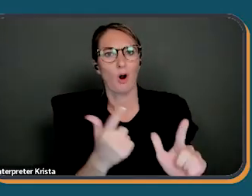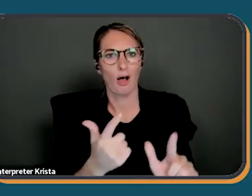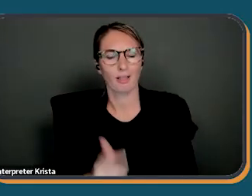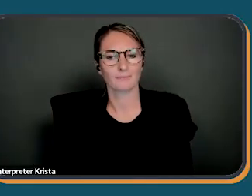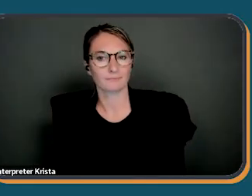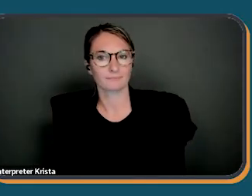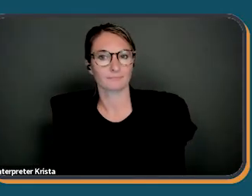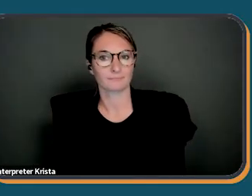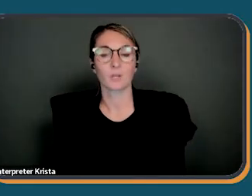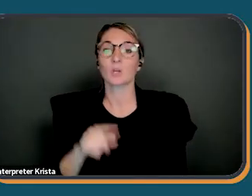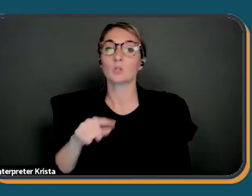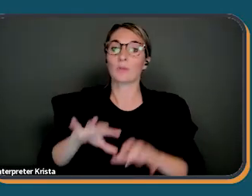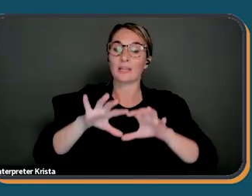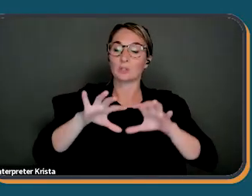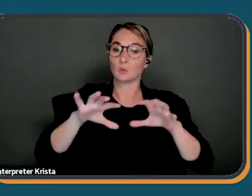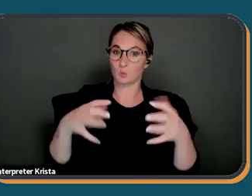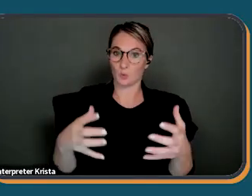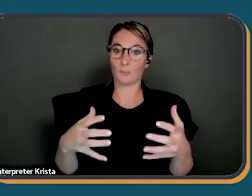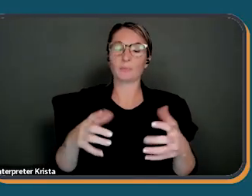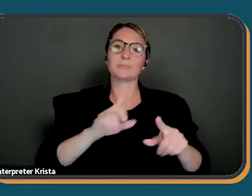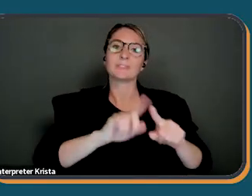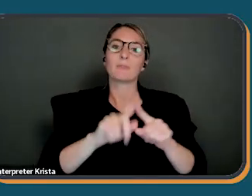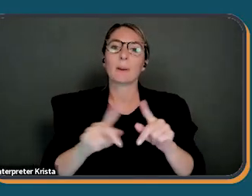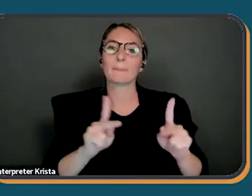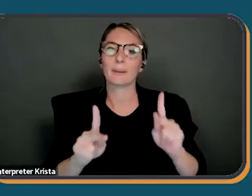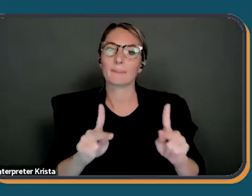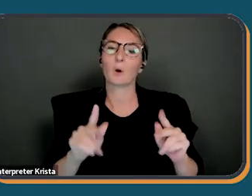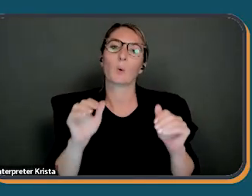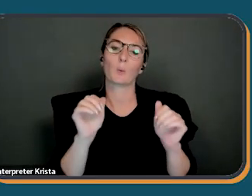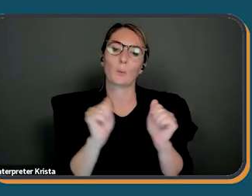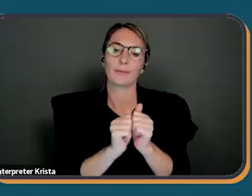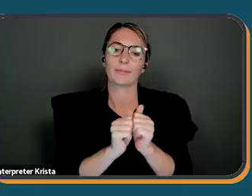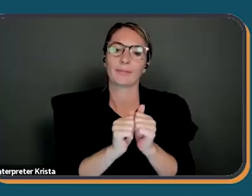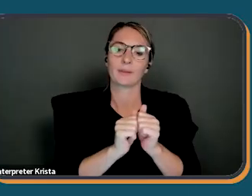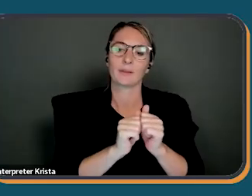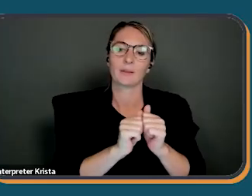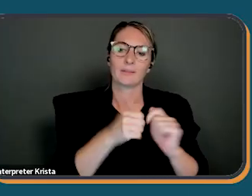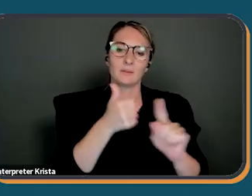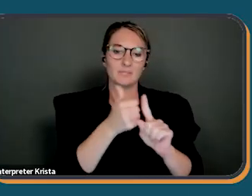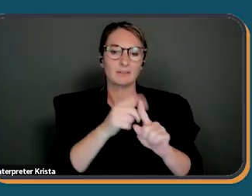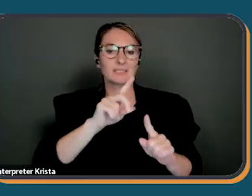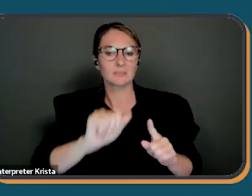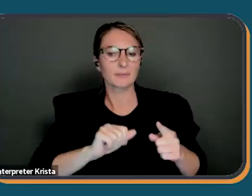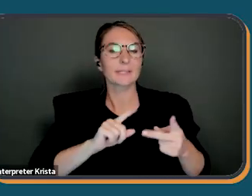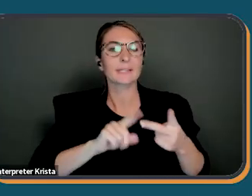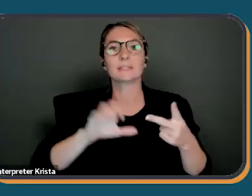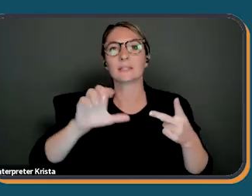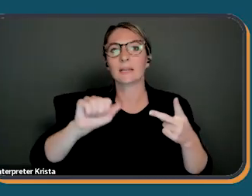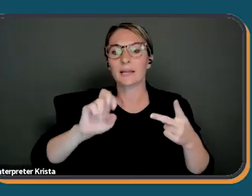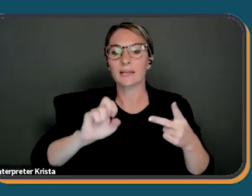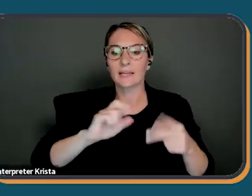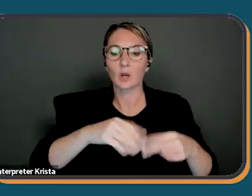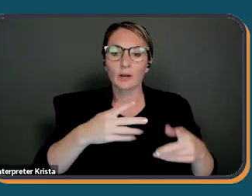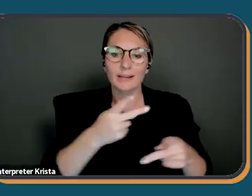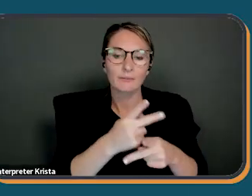made up of people with disabilities, caregivers and family members. Over a series of 18 weekly video conference meetings